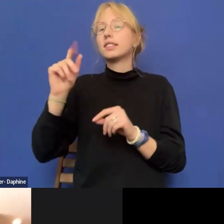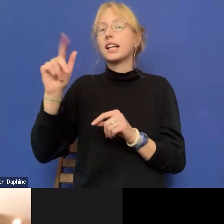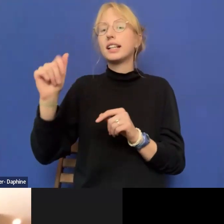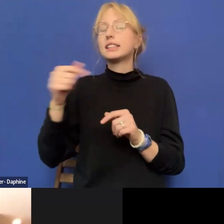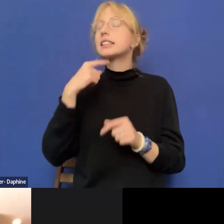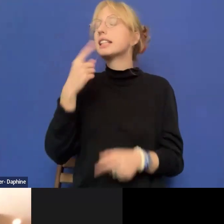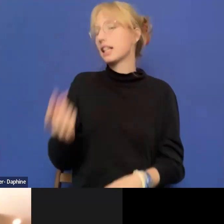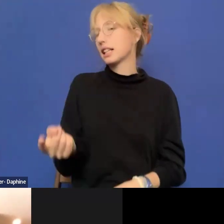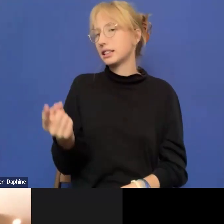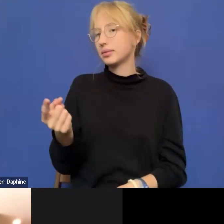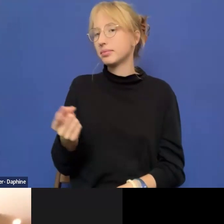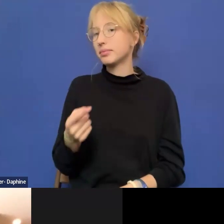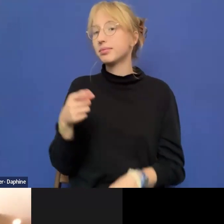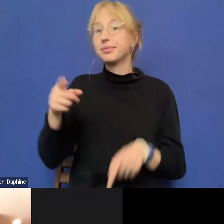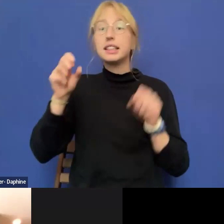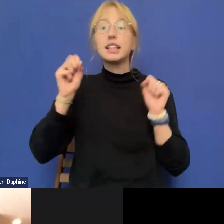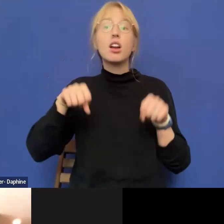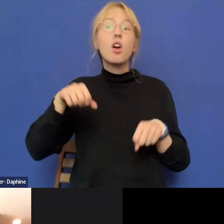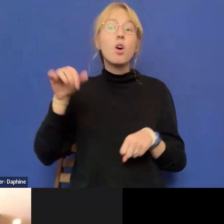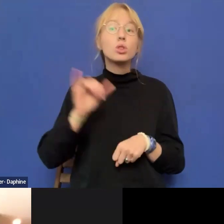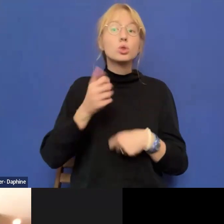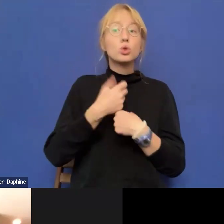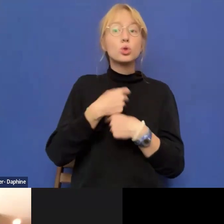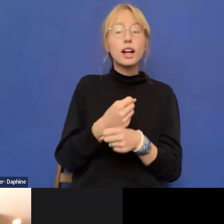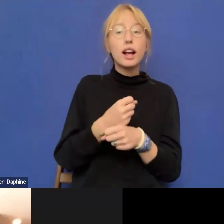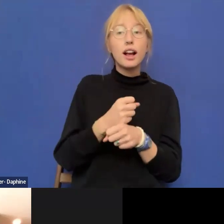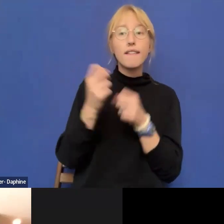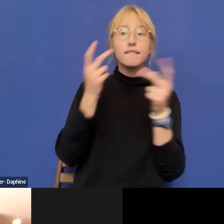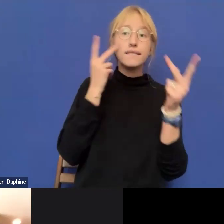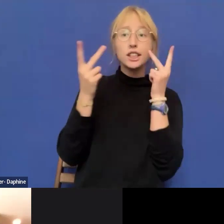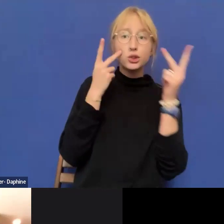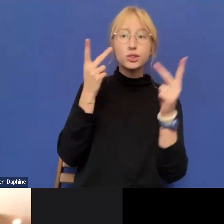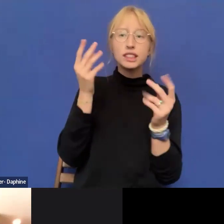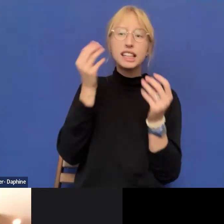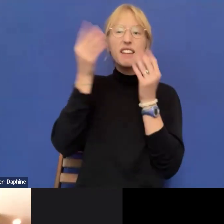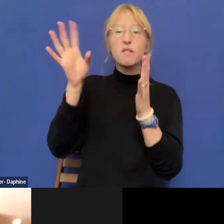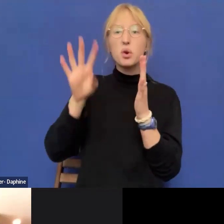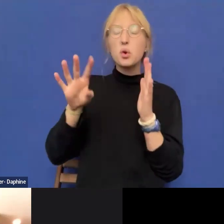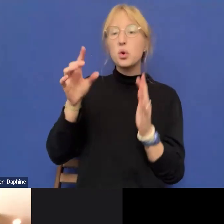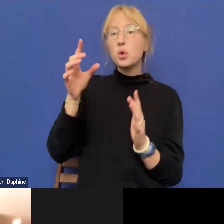can also create visuals and the infographics. Work captures the